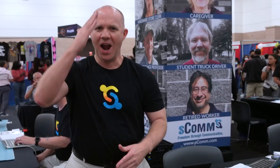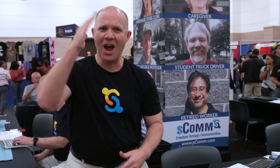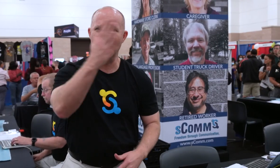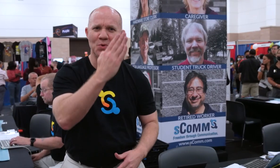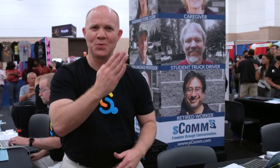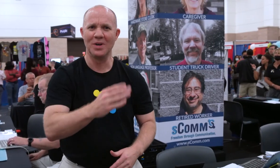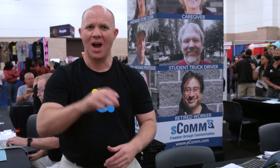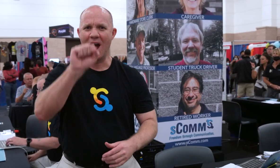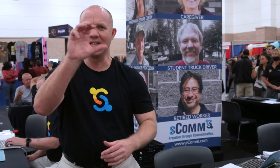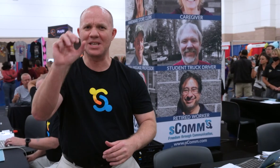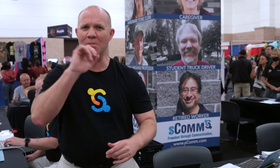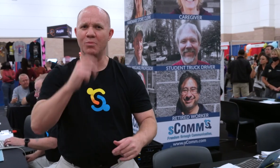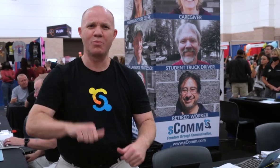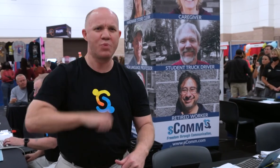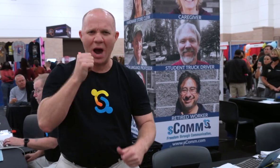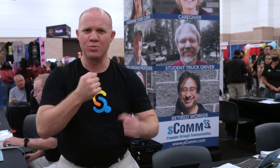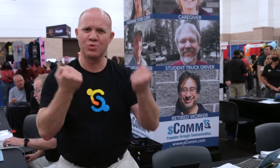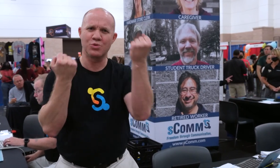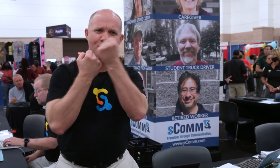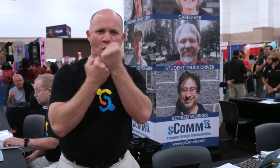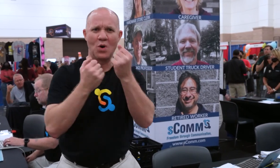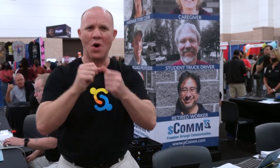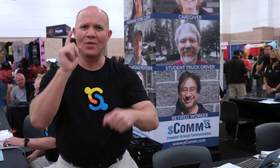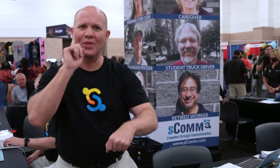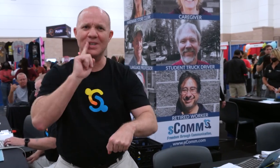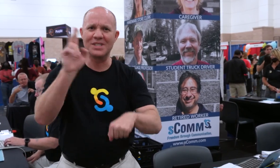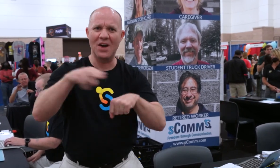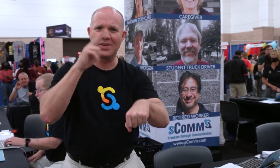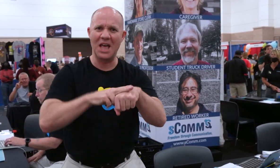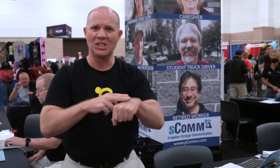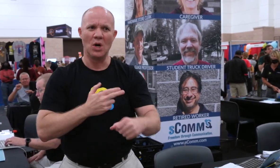Hello! sComm is proud to sponsor the DeafNation Expo.